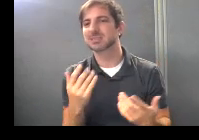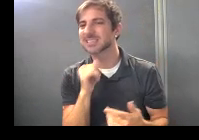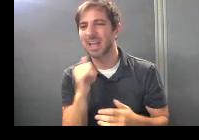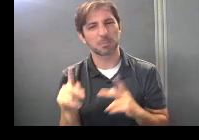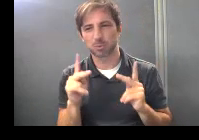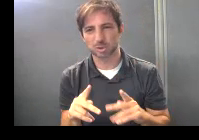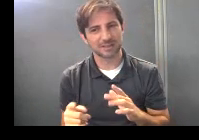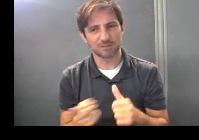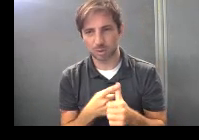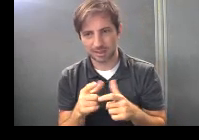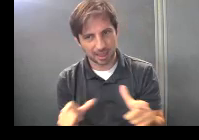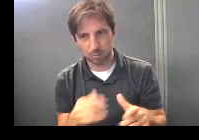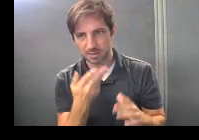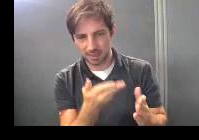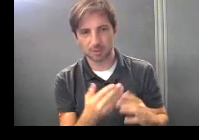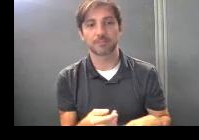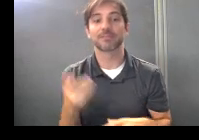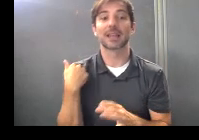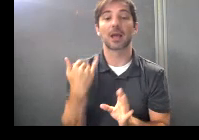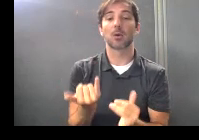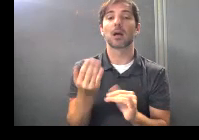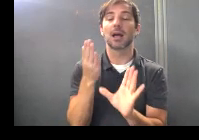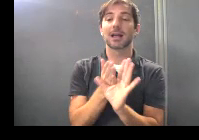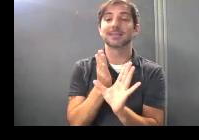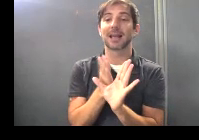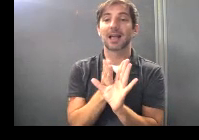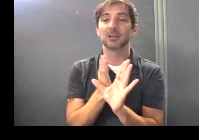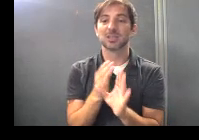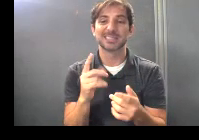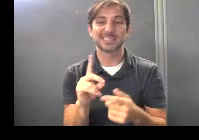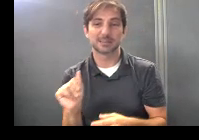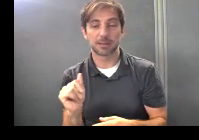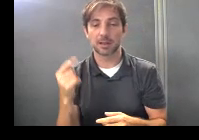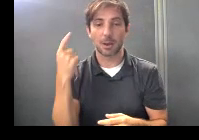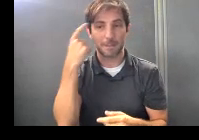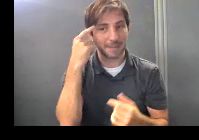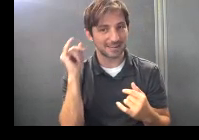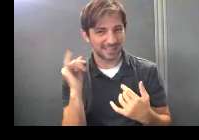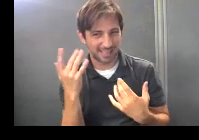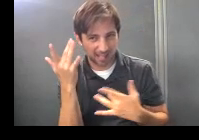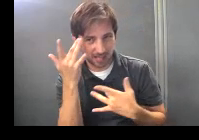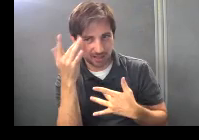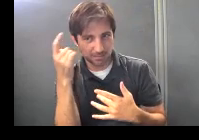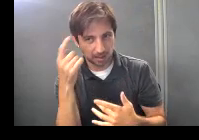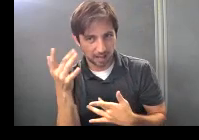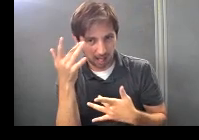FOR THOSE WITH MENTAL ILLNESS, AVOID THE TERMS, CRAZY, EMOTIONALLY DISTURBED.